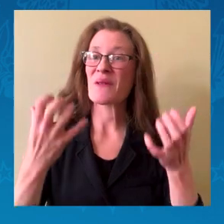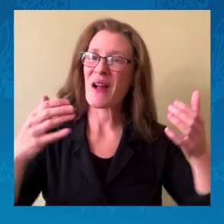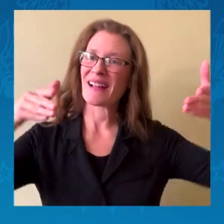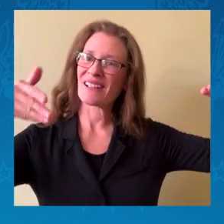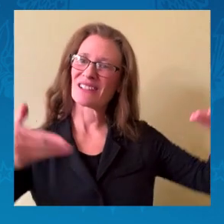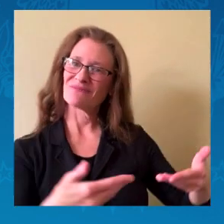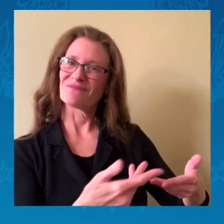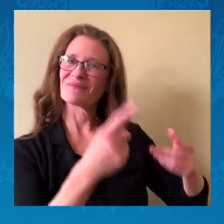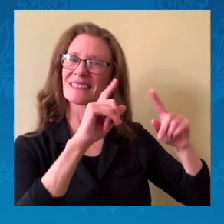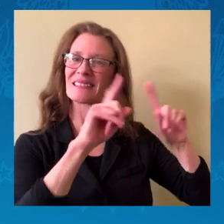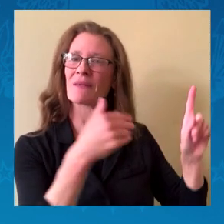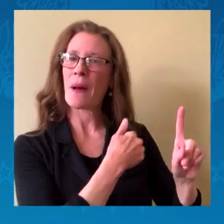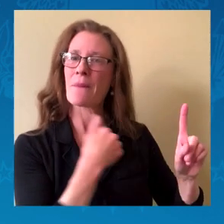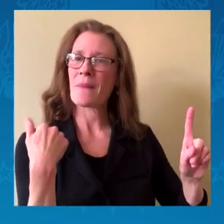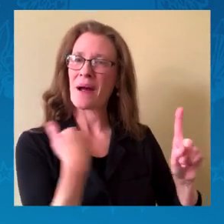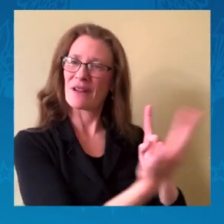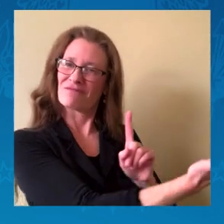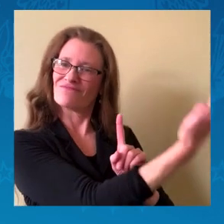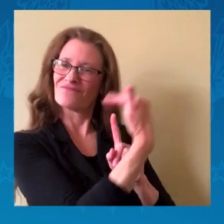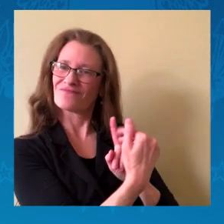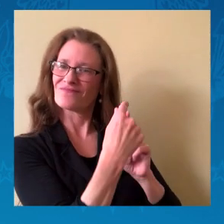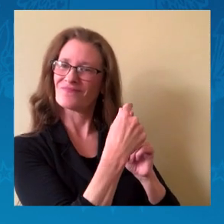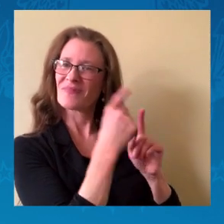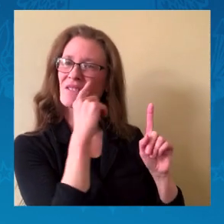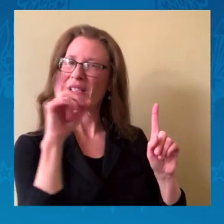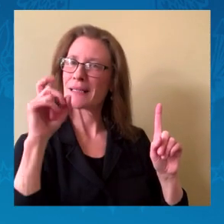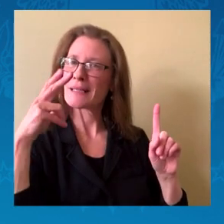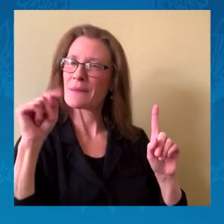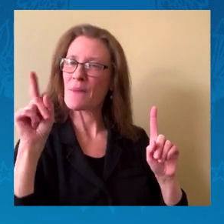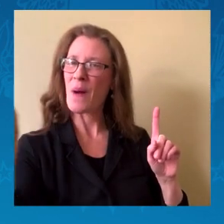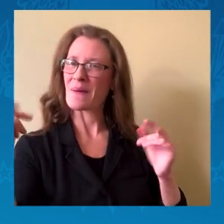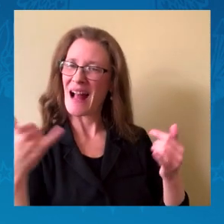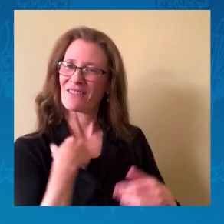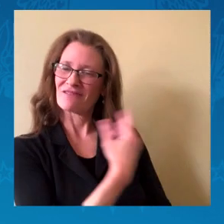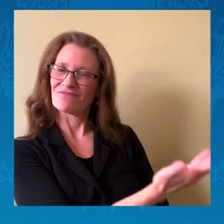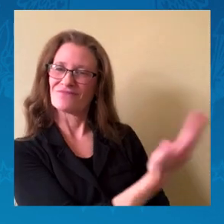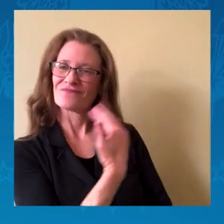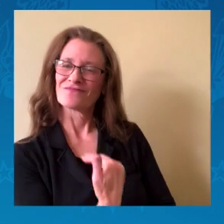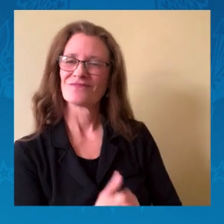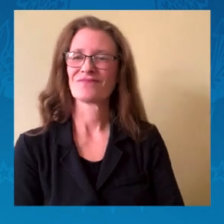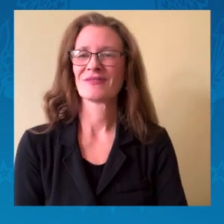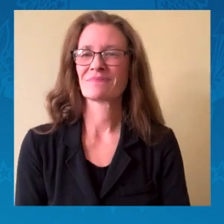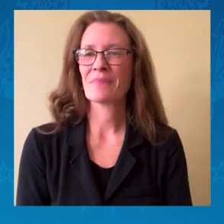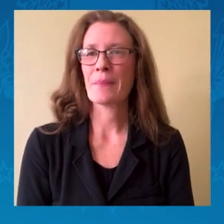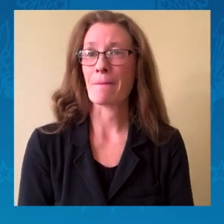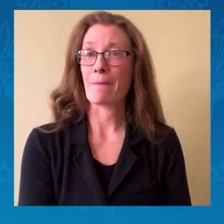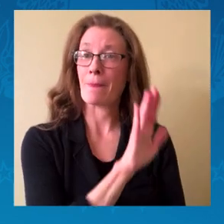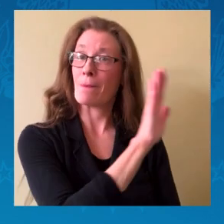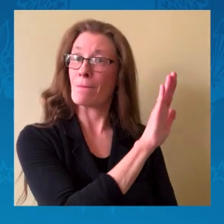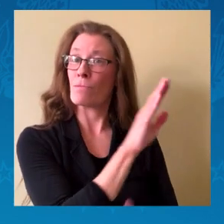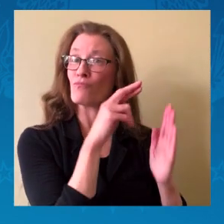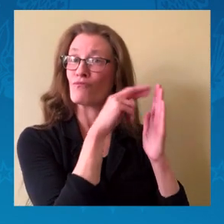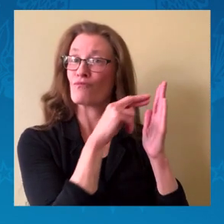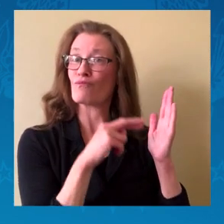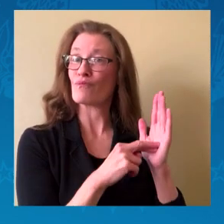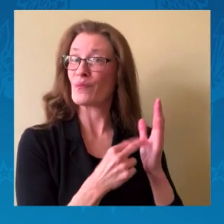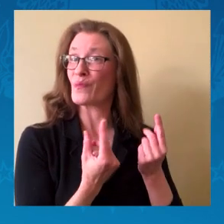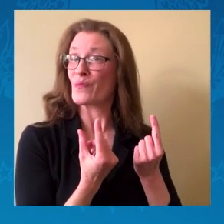the Department of Interior and your role obviously includes many important areas of priority for us.